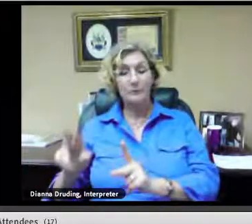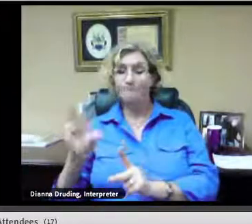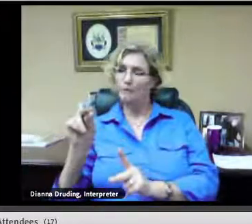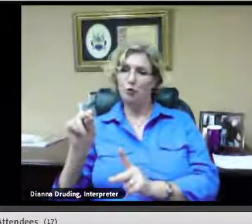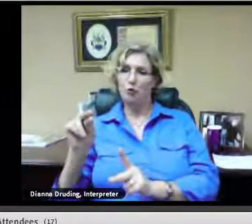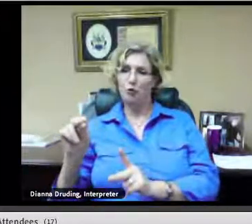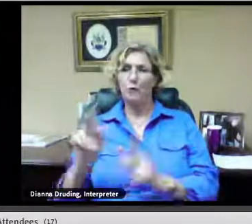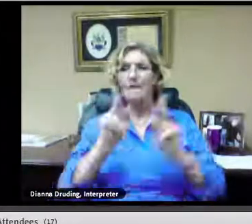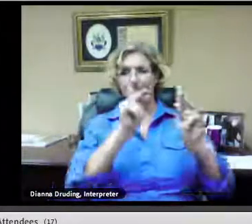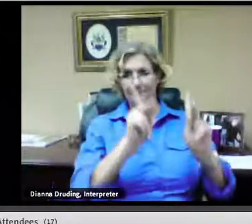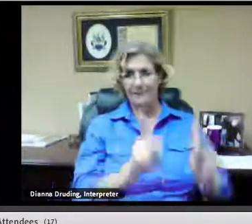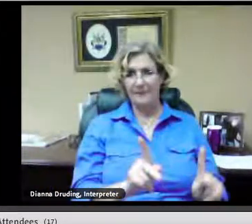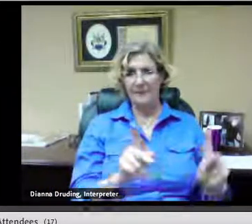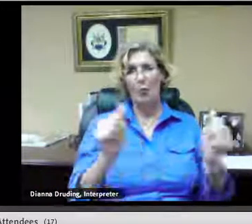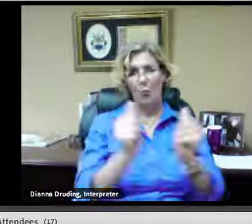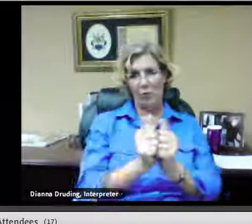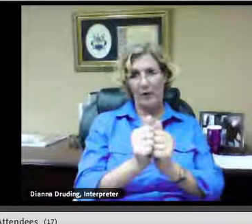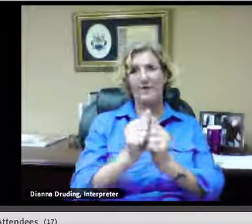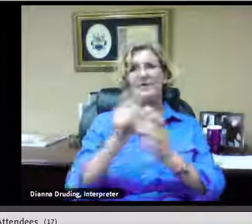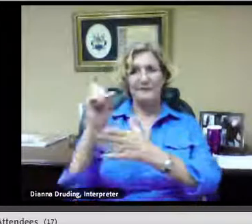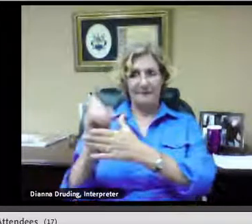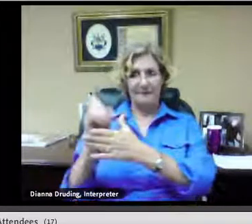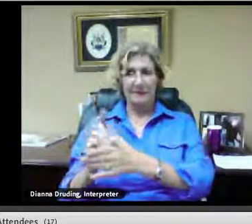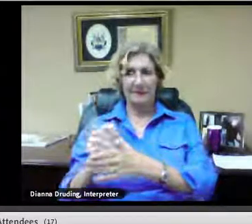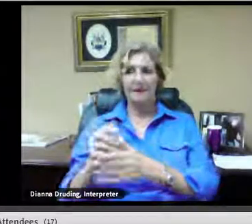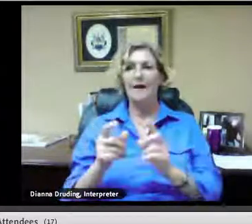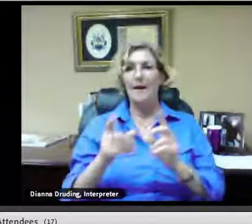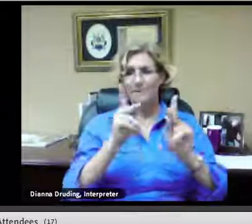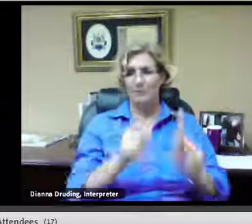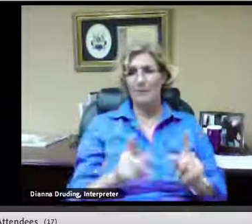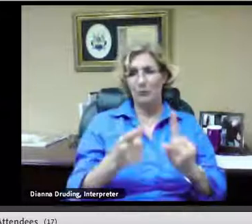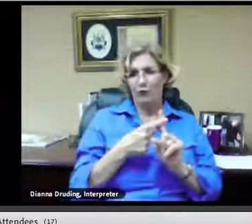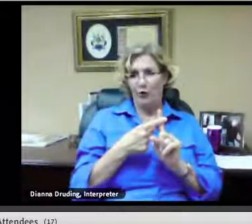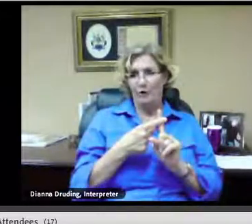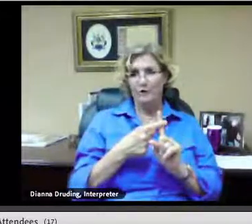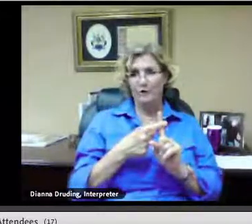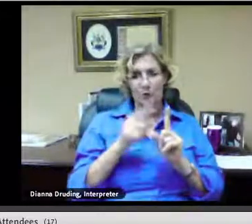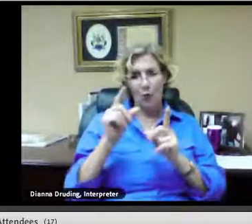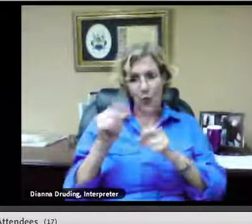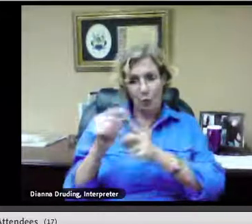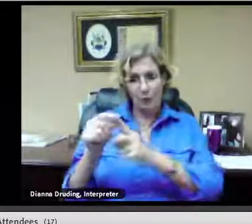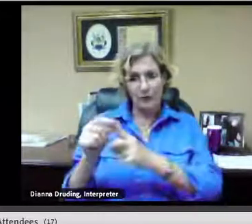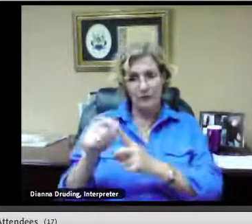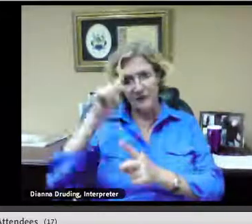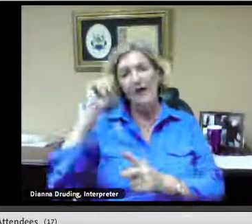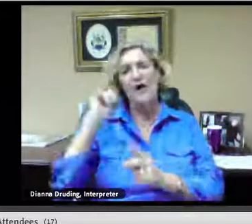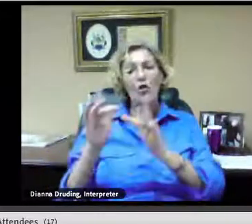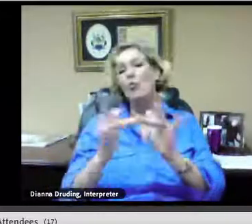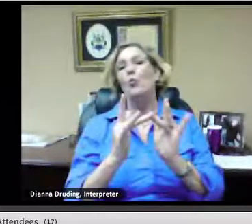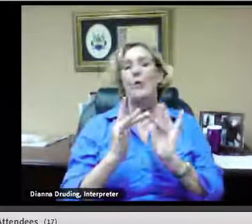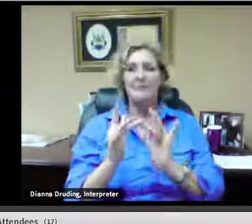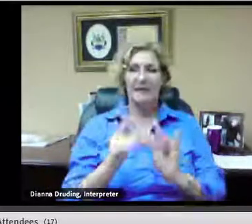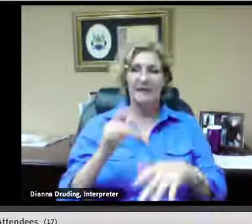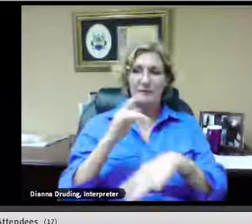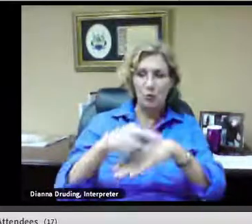Their website has resources and tools facilitating library outreach, again, collections and recommended sites.